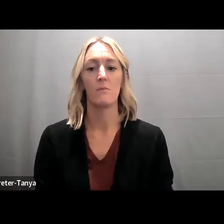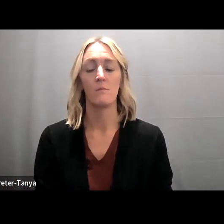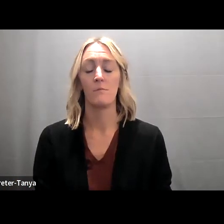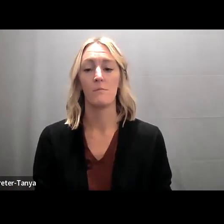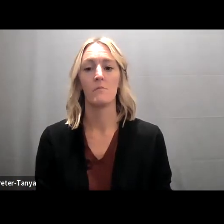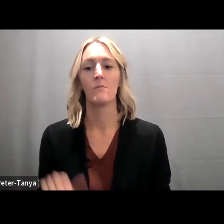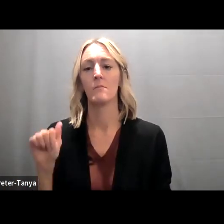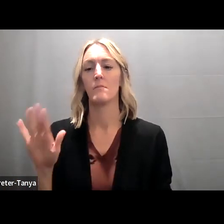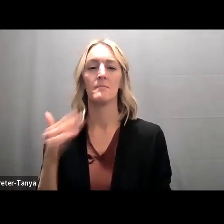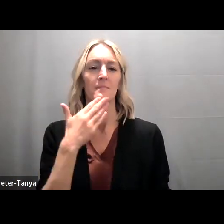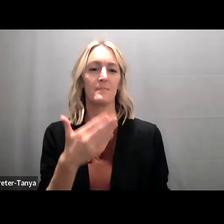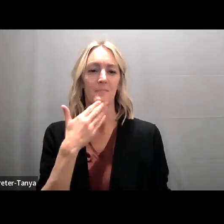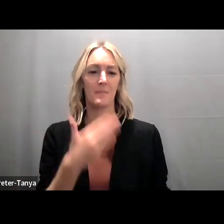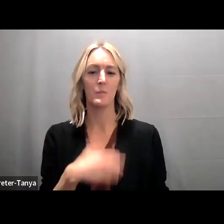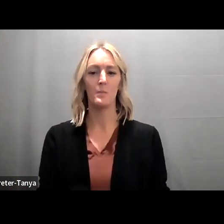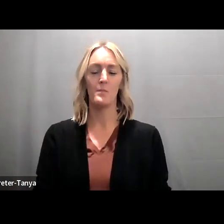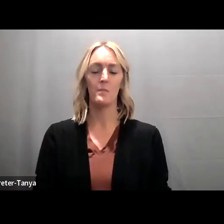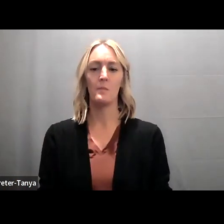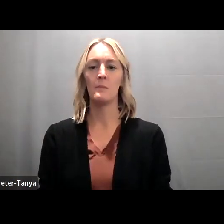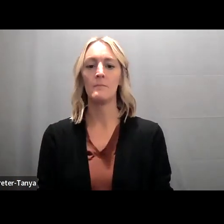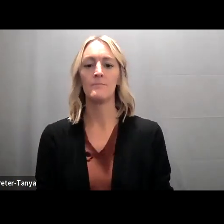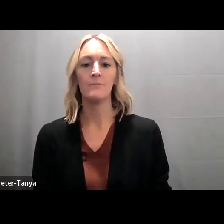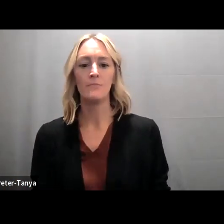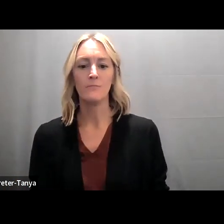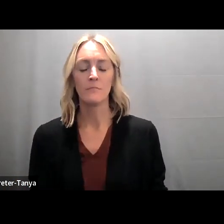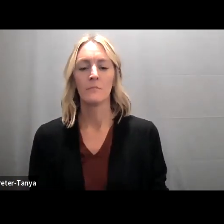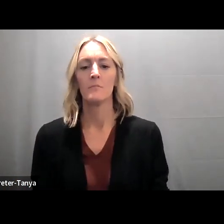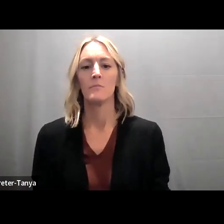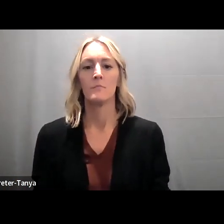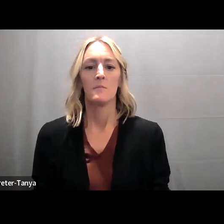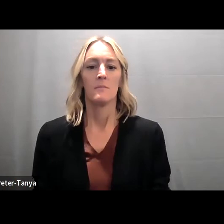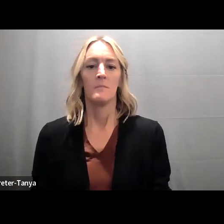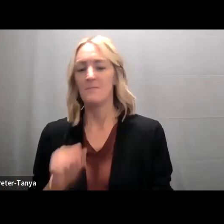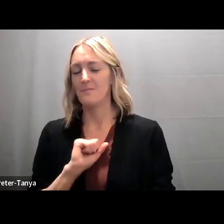Thank you commissioner Jacobs. Sorry, excuse me.